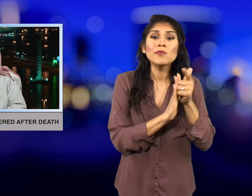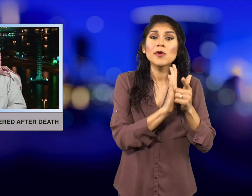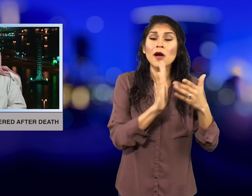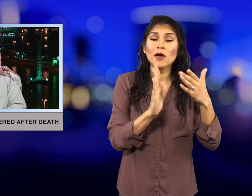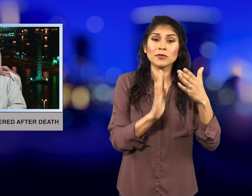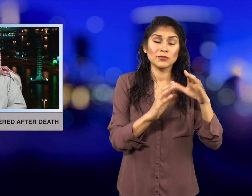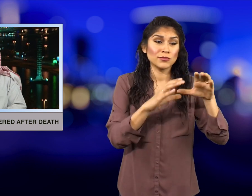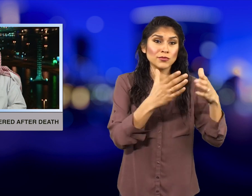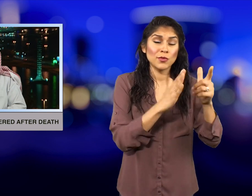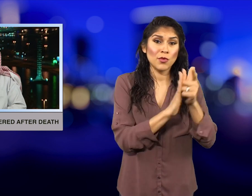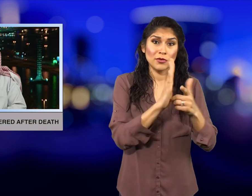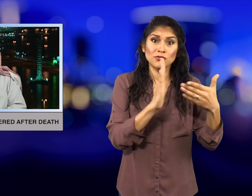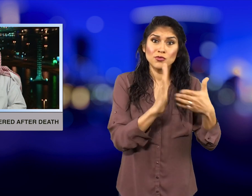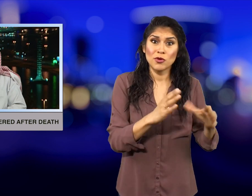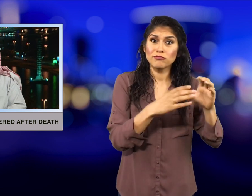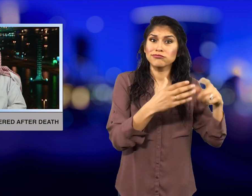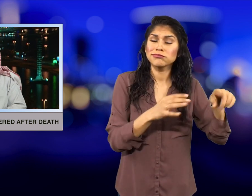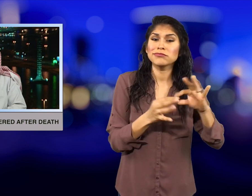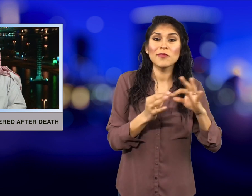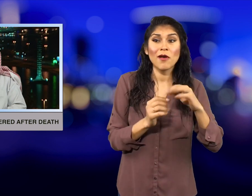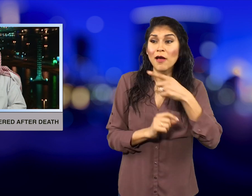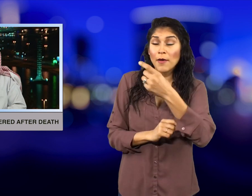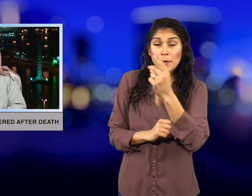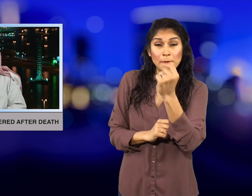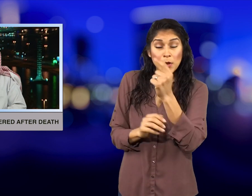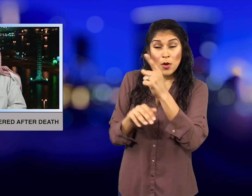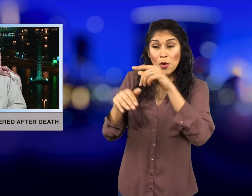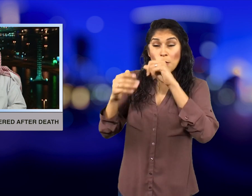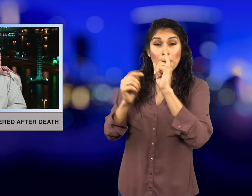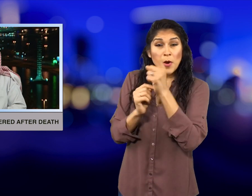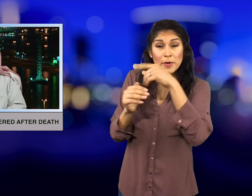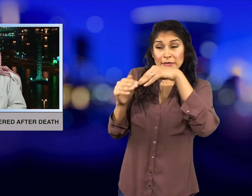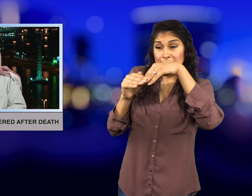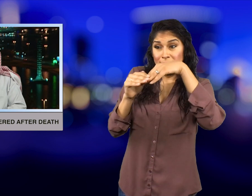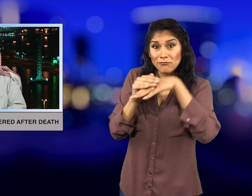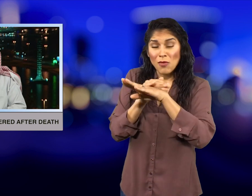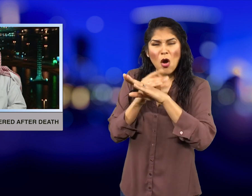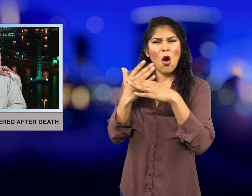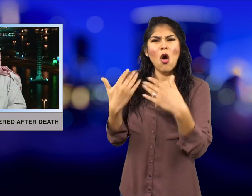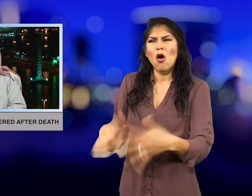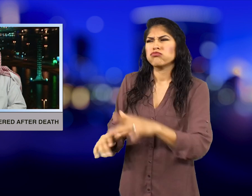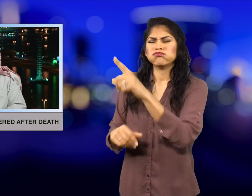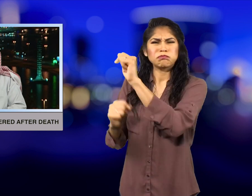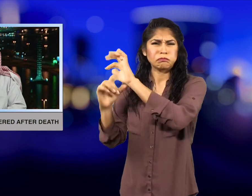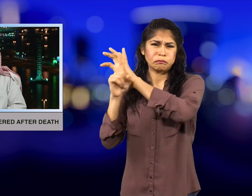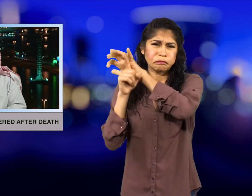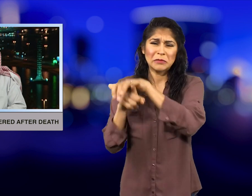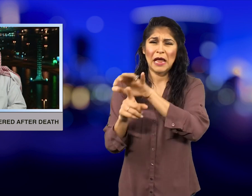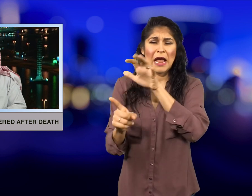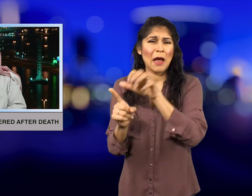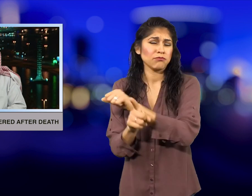The prosecutor's office says Khashoggi was strangled immediately after entering Saudi